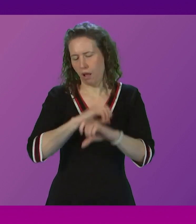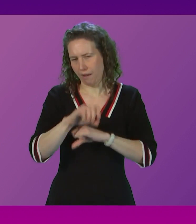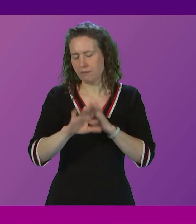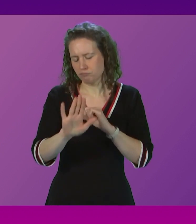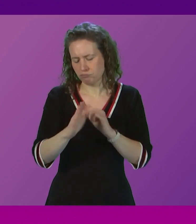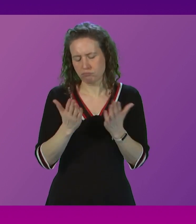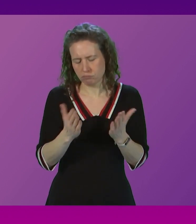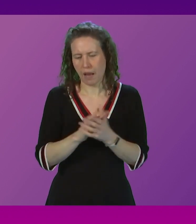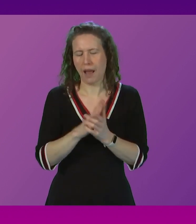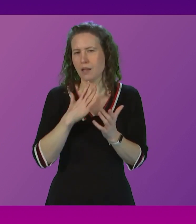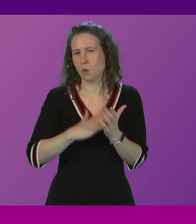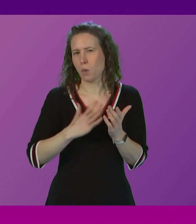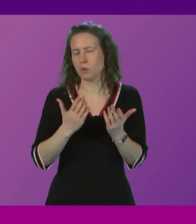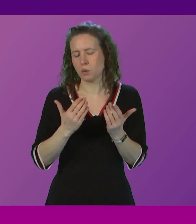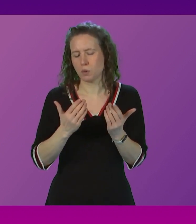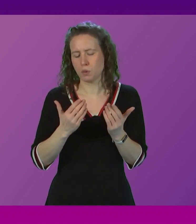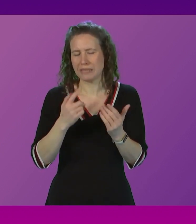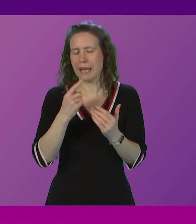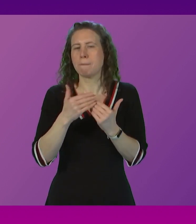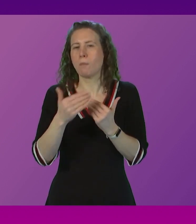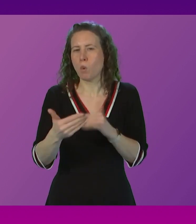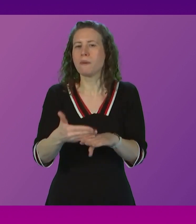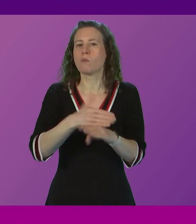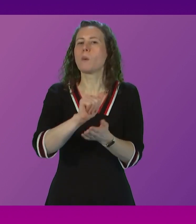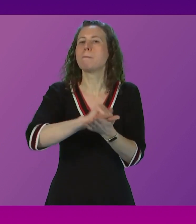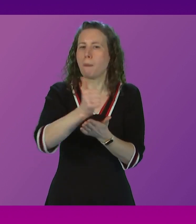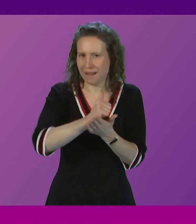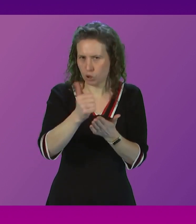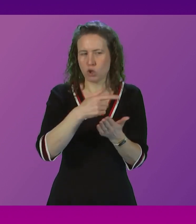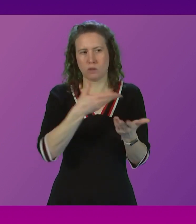Without going further before we publish the consultation, I clearly indicated,